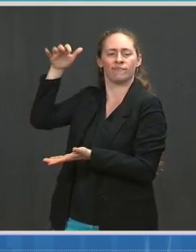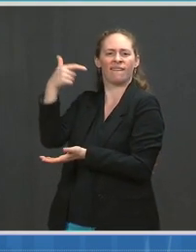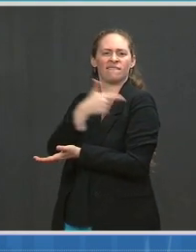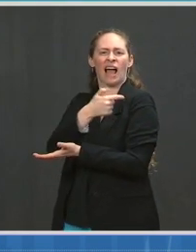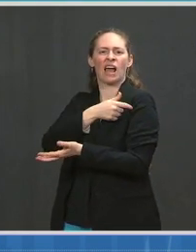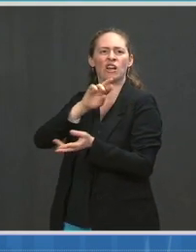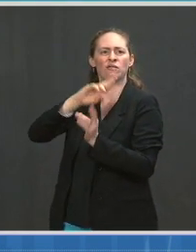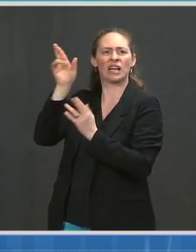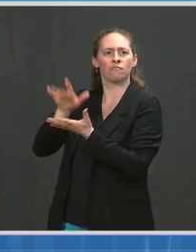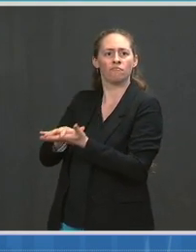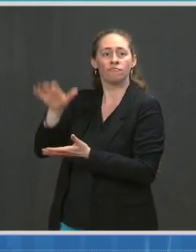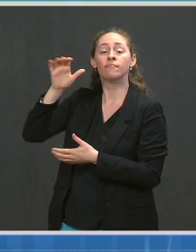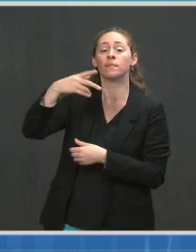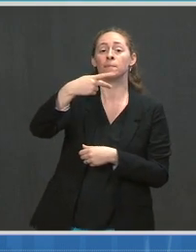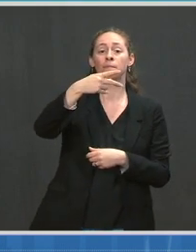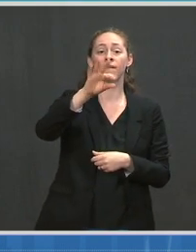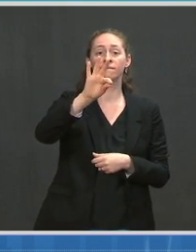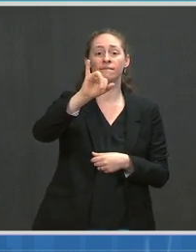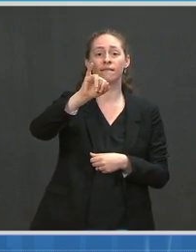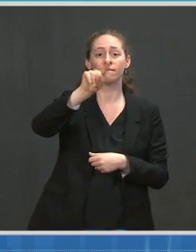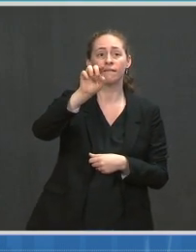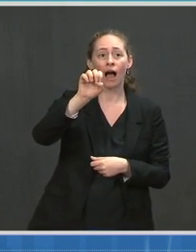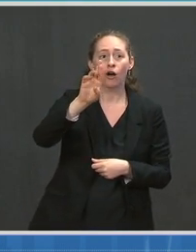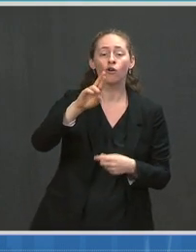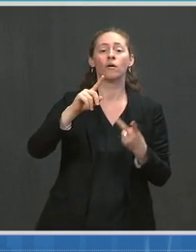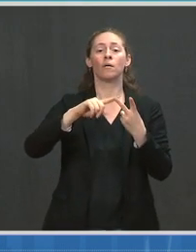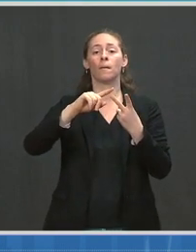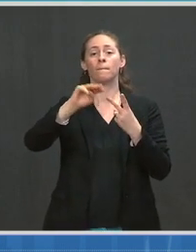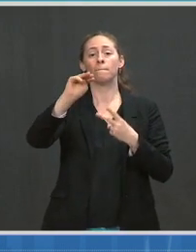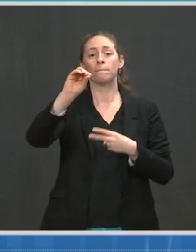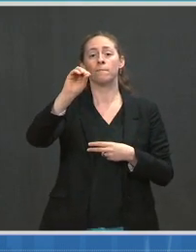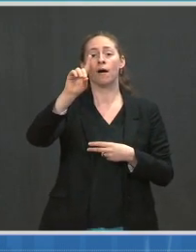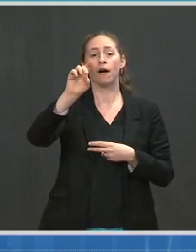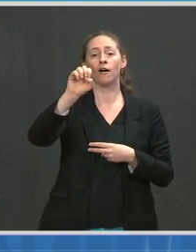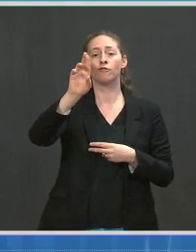and Johnson & Johnson, including using the Defense Production Act